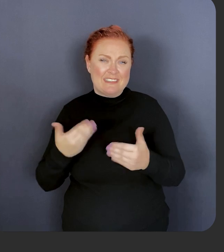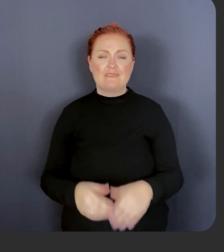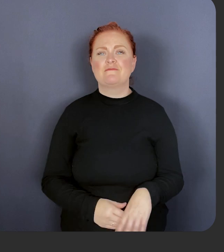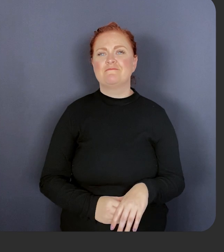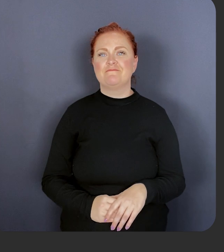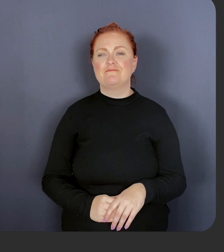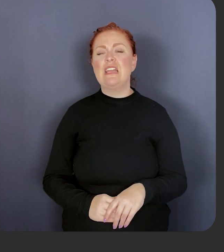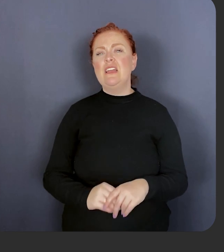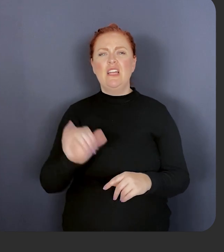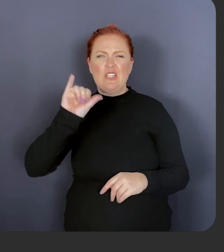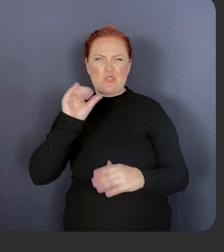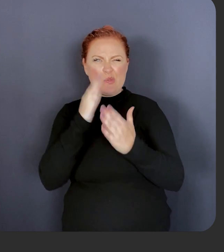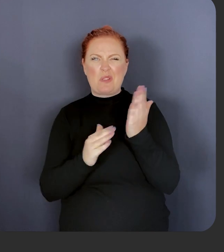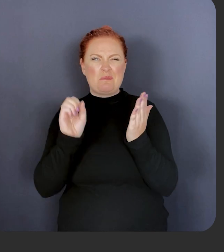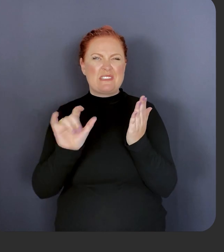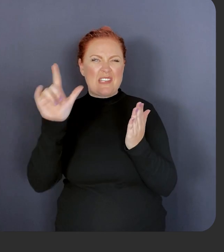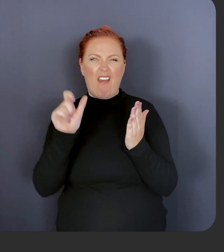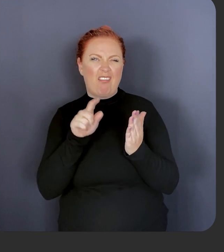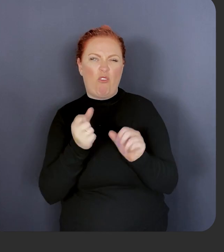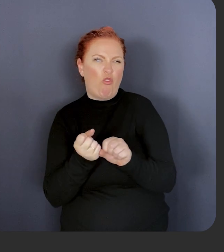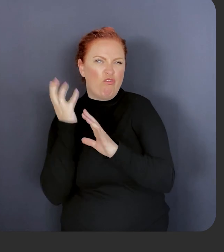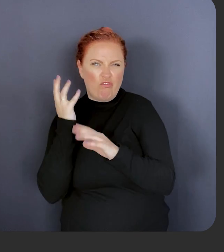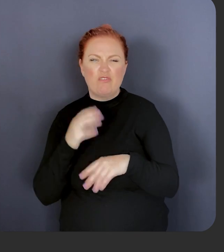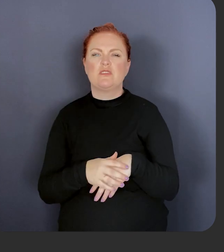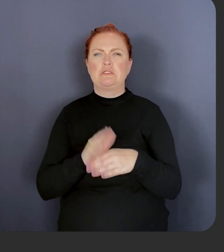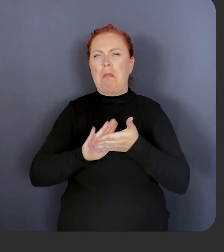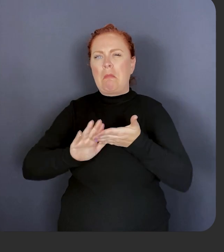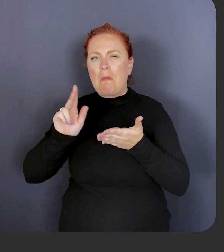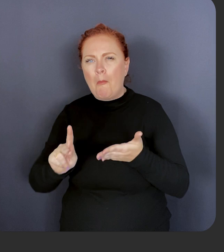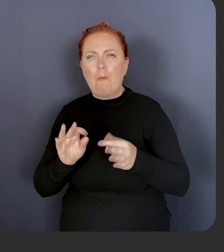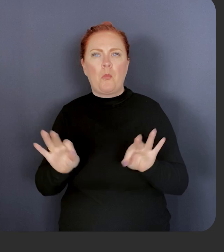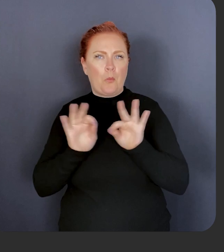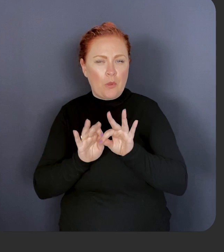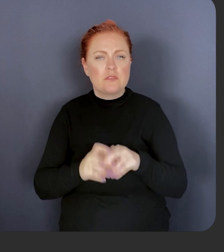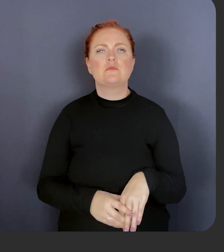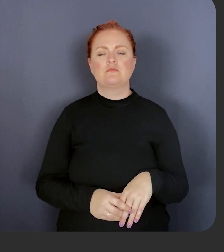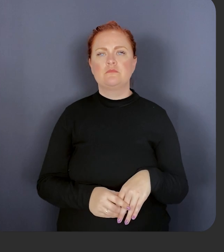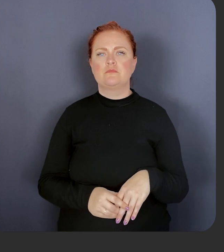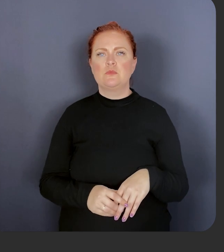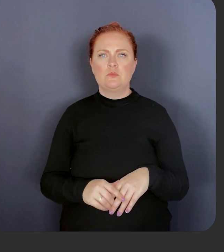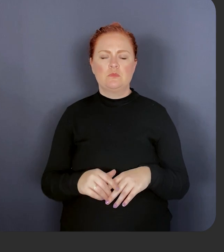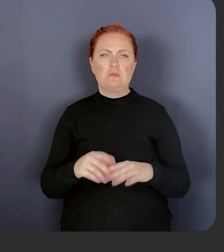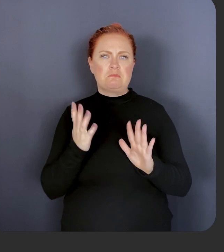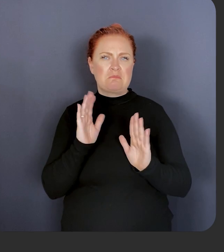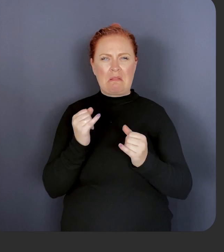And then I believe we can also just get rid of some styling just to make sure we clean up some things. So within that shop component, that last to-do